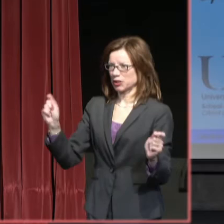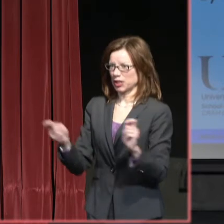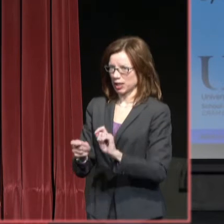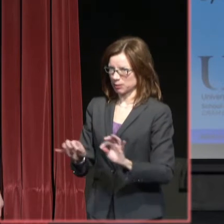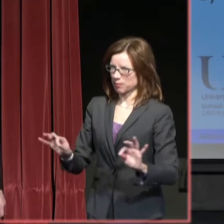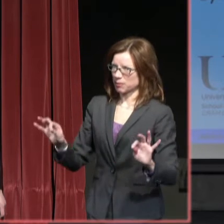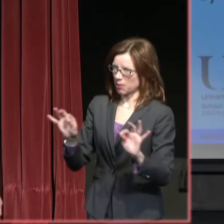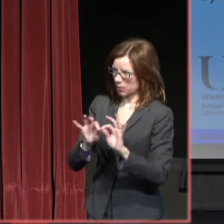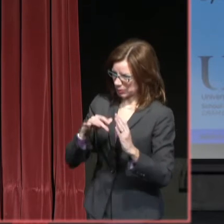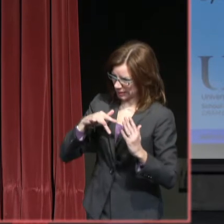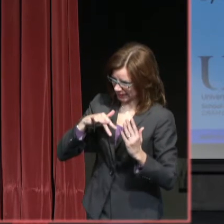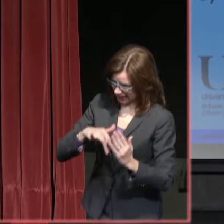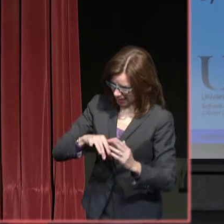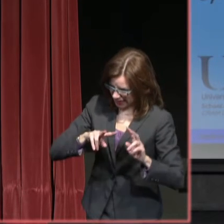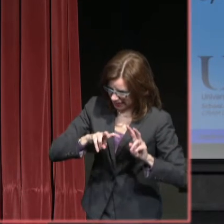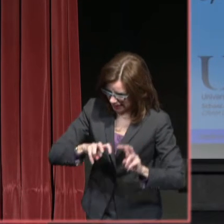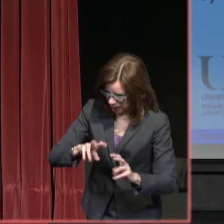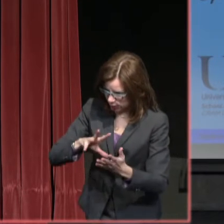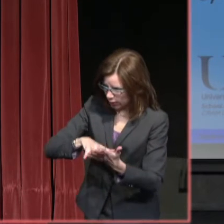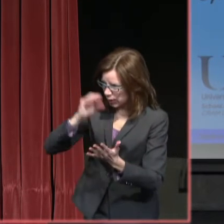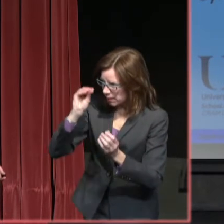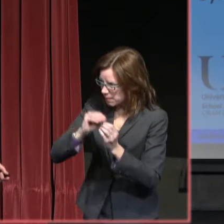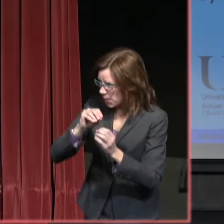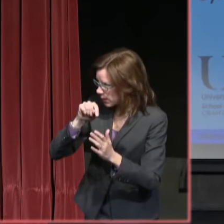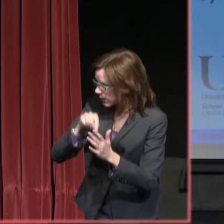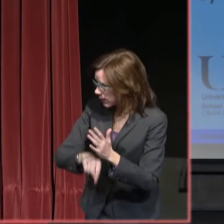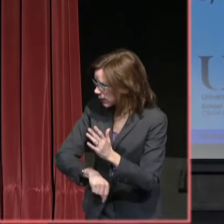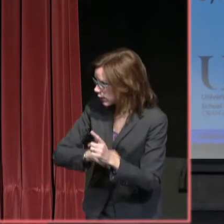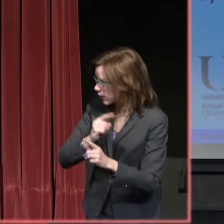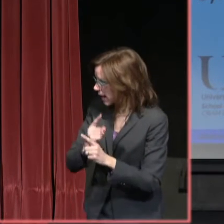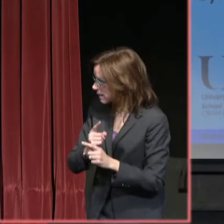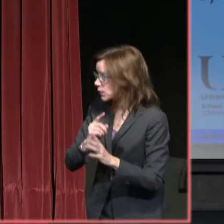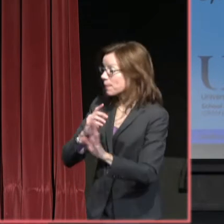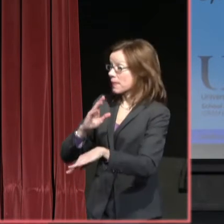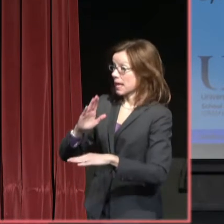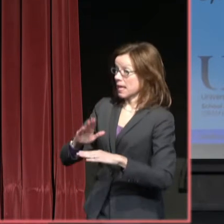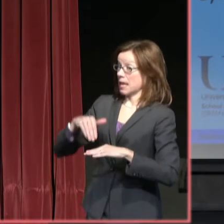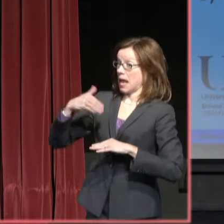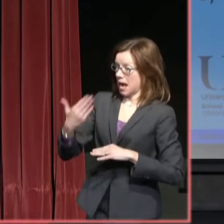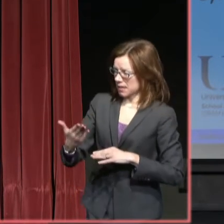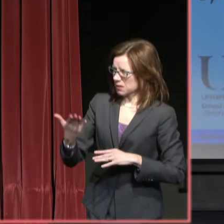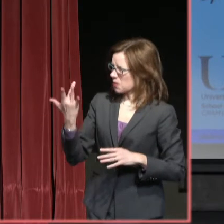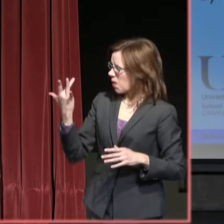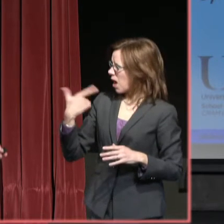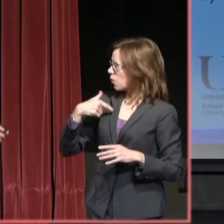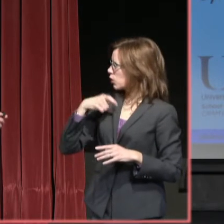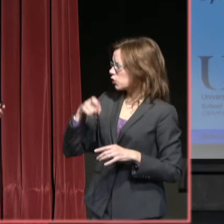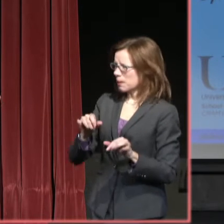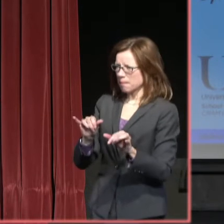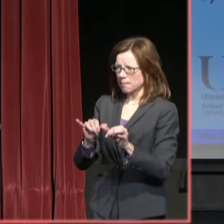and to know more about. My next topic is why should we bother measuring greenhouse gases?